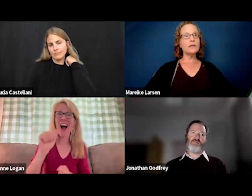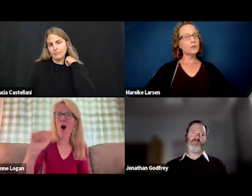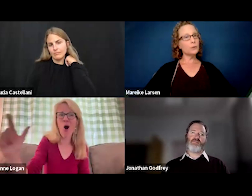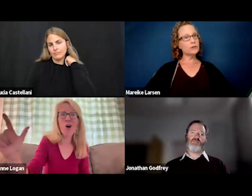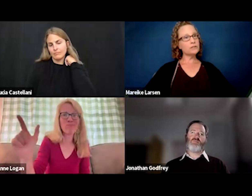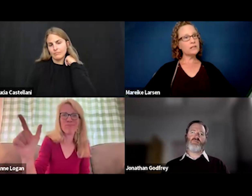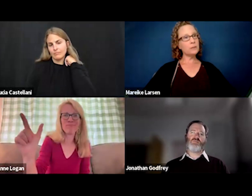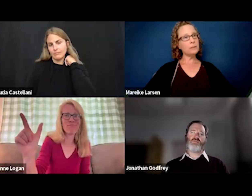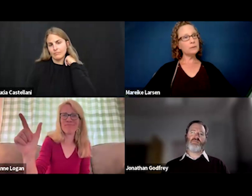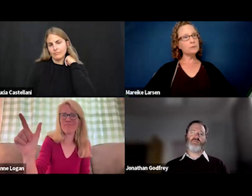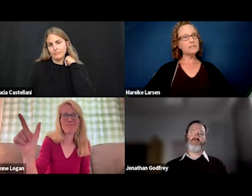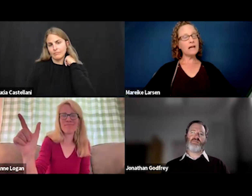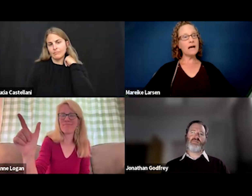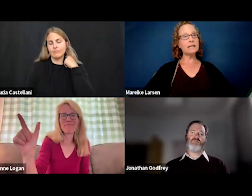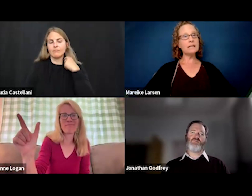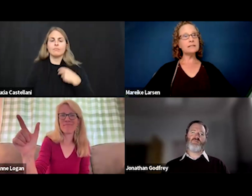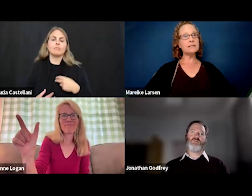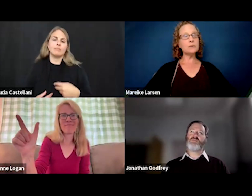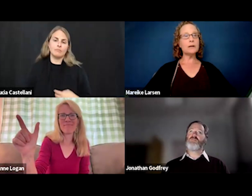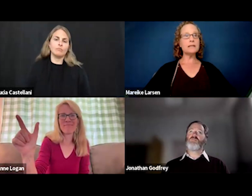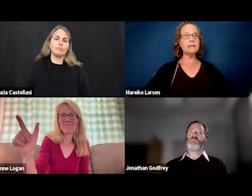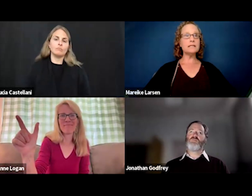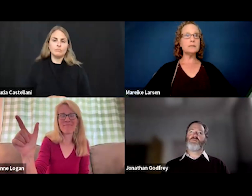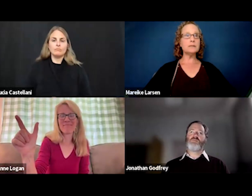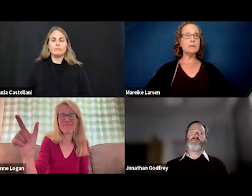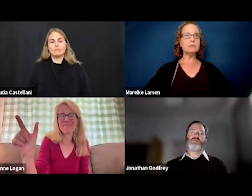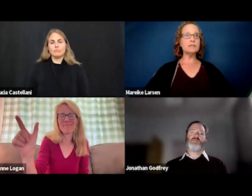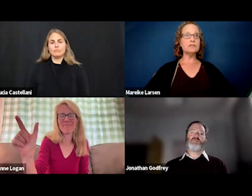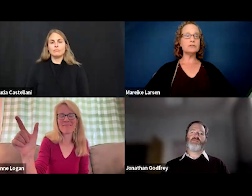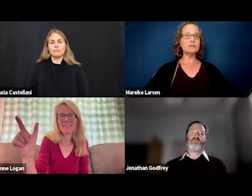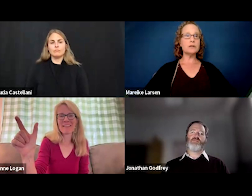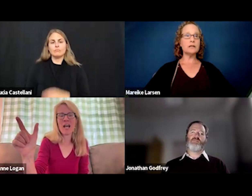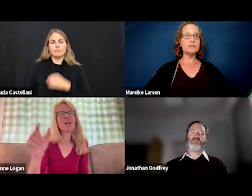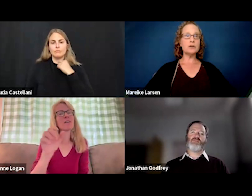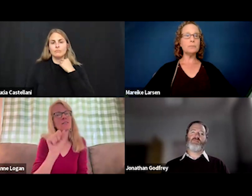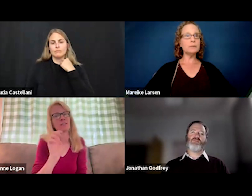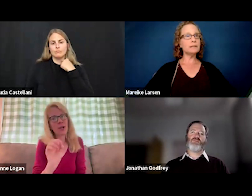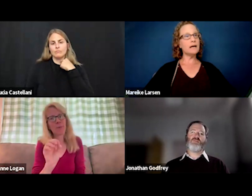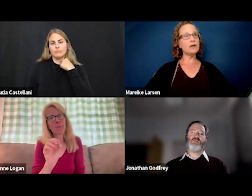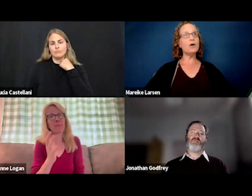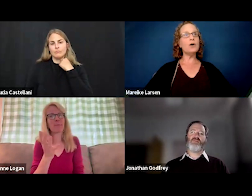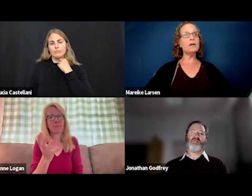There were some people who signed that were on my team and in my research scope, but not all.